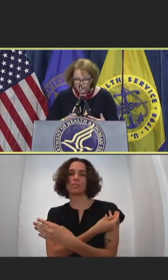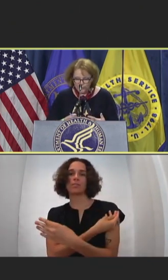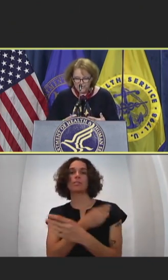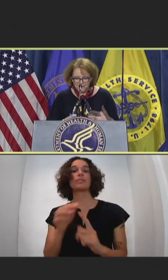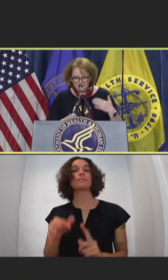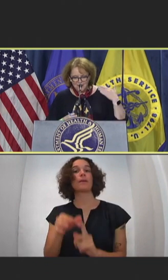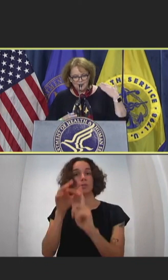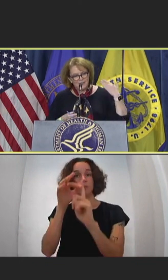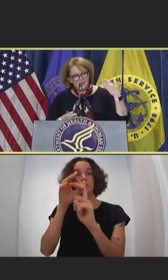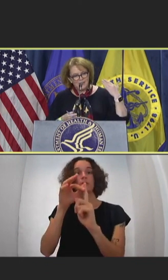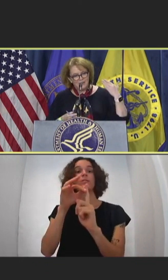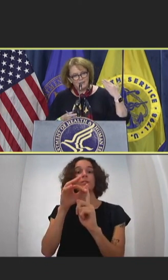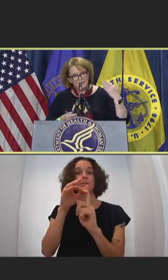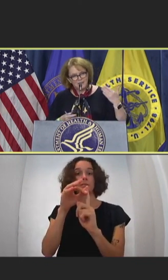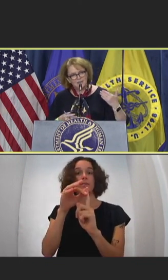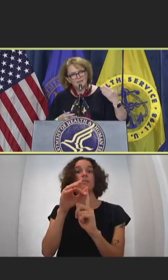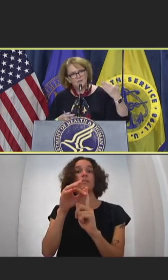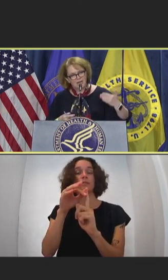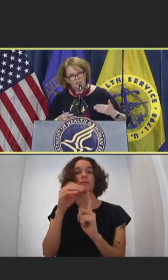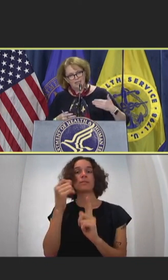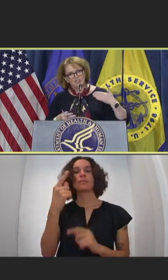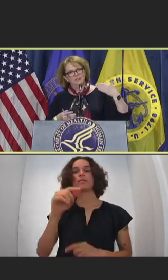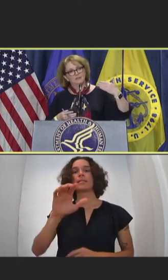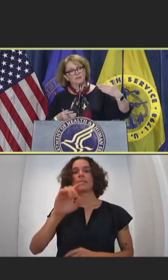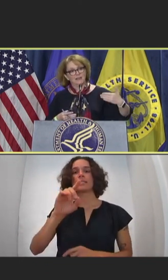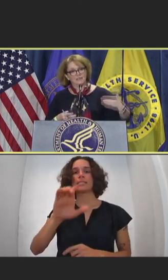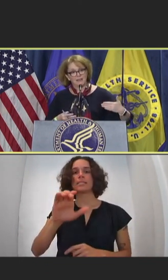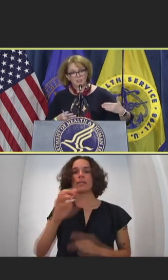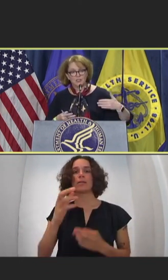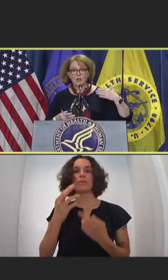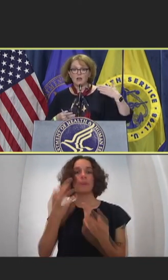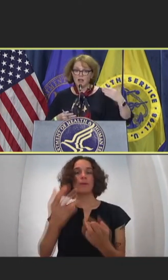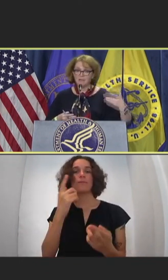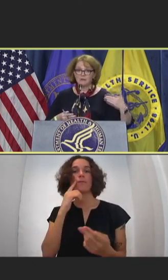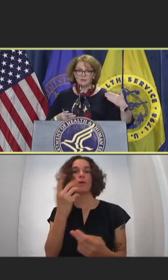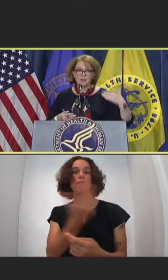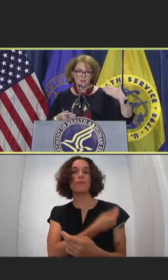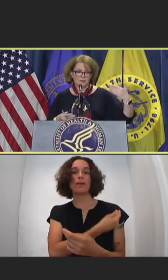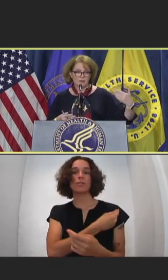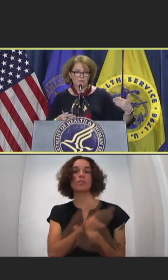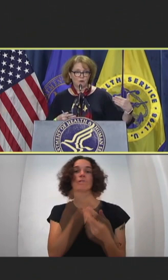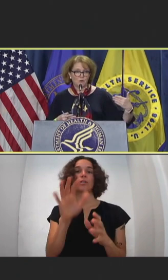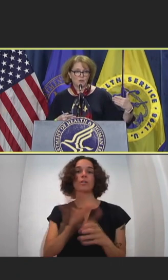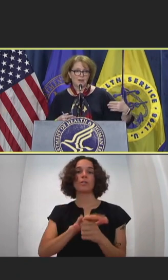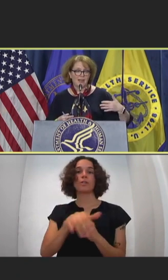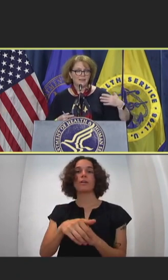when the CDC recommendations for vaccination are covered under the Affordable Care Act. And